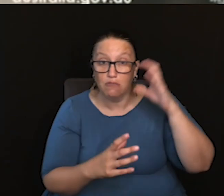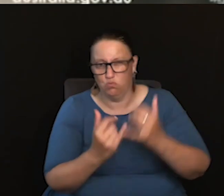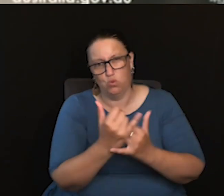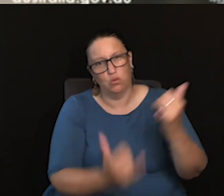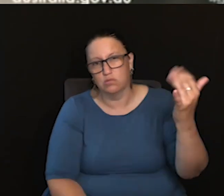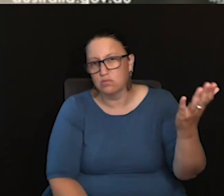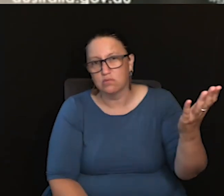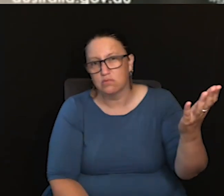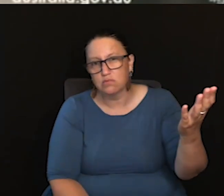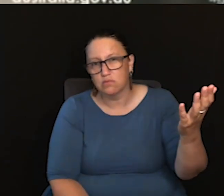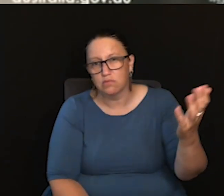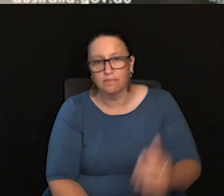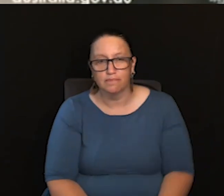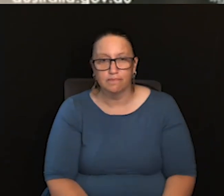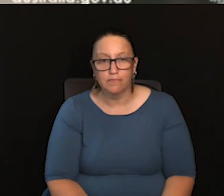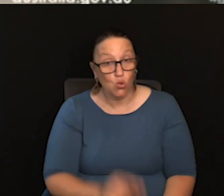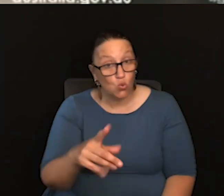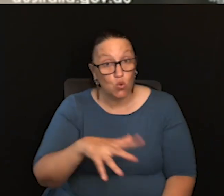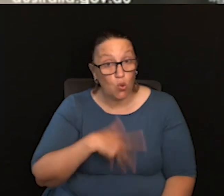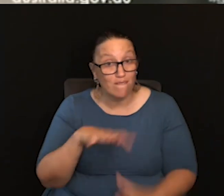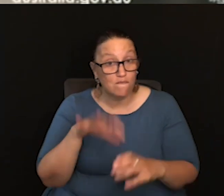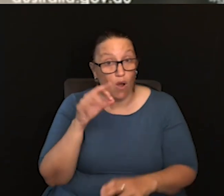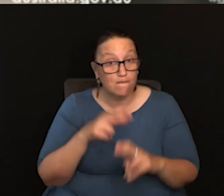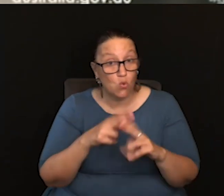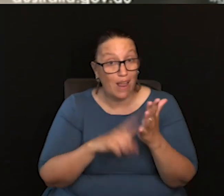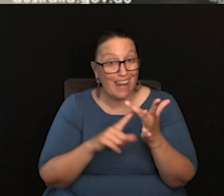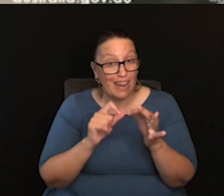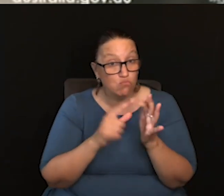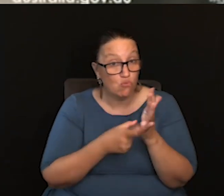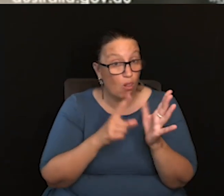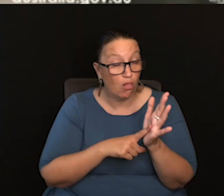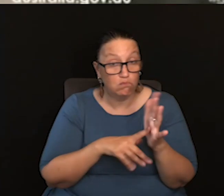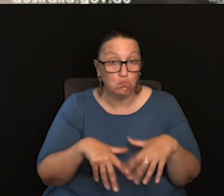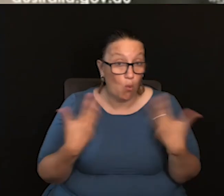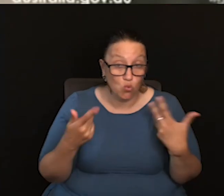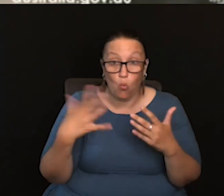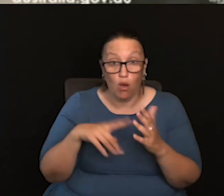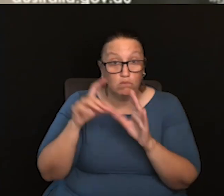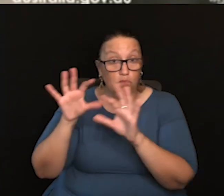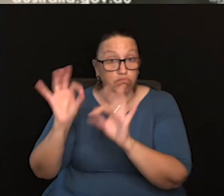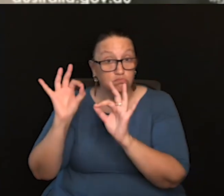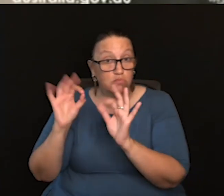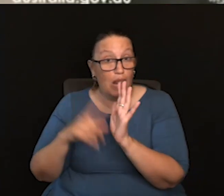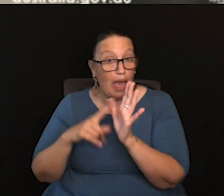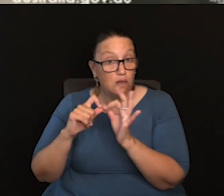I think we saw yesterday from Mr Albanese a position where he'd been for universally free rapid antigen tests